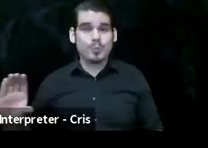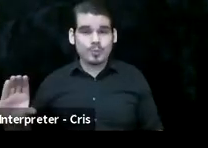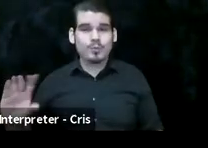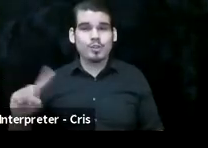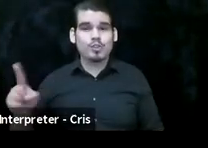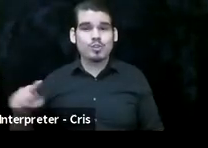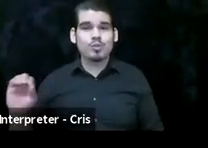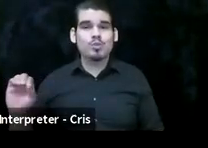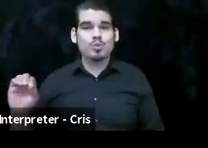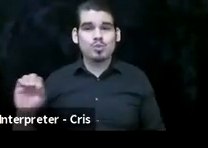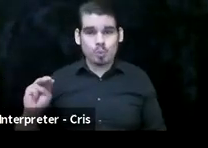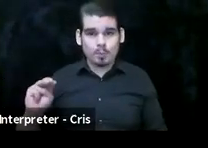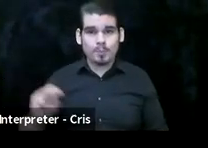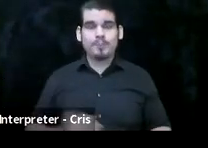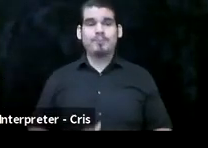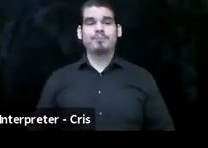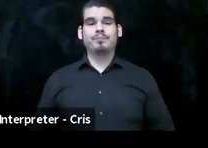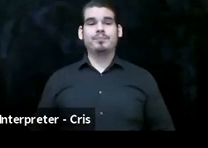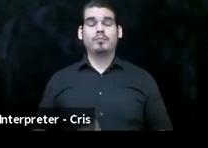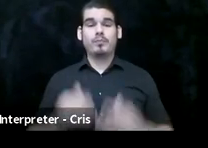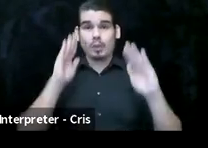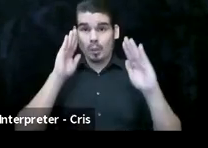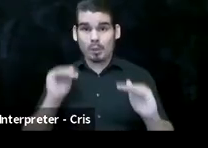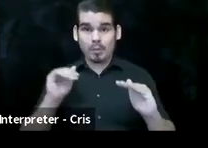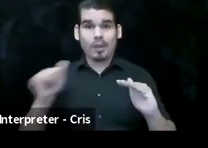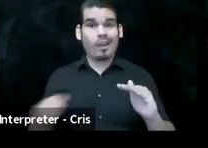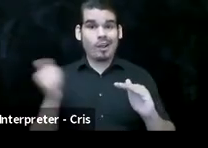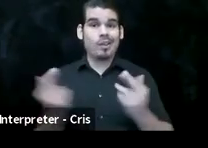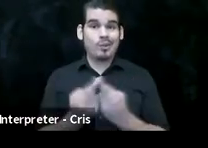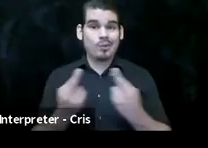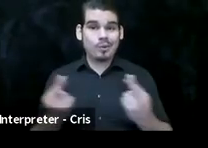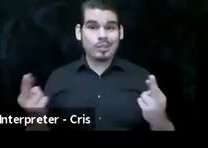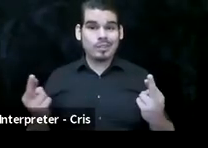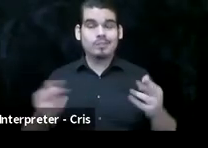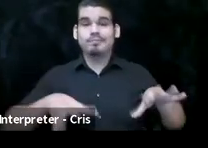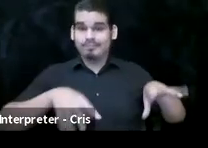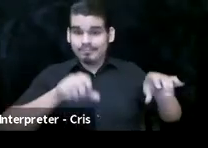Katherine Squire: I really hope everyone takes manages up is if you're not super familiar with parliamentary procedure training.